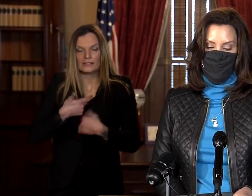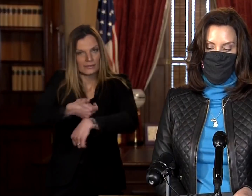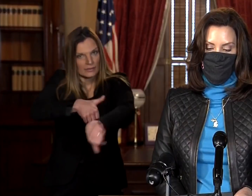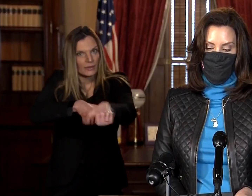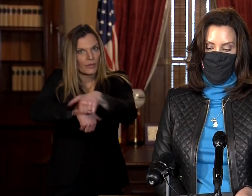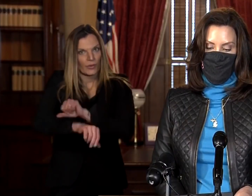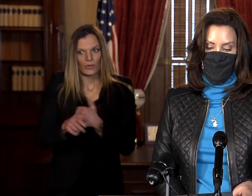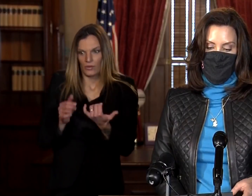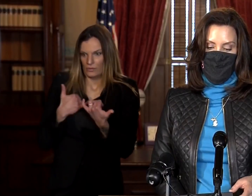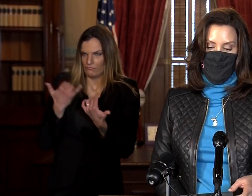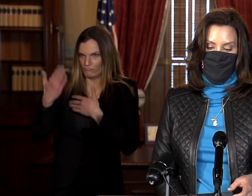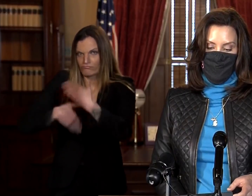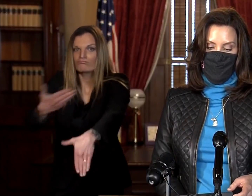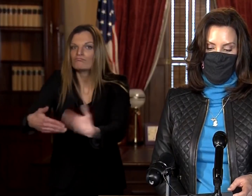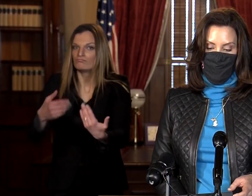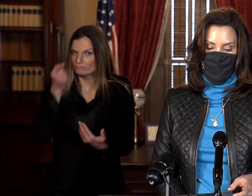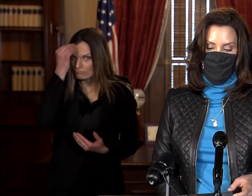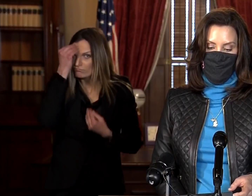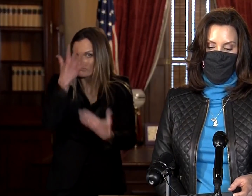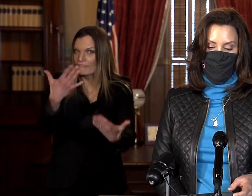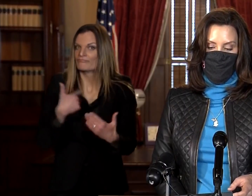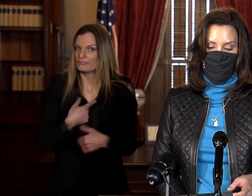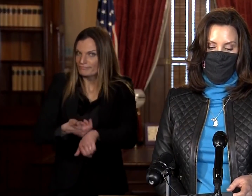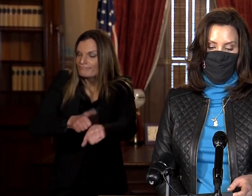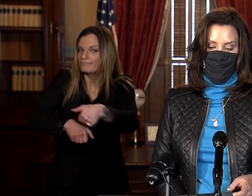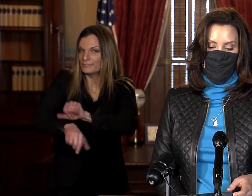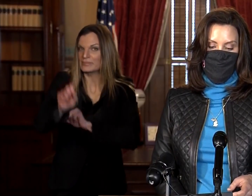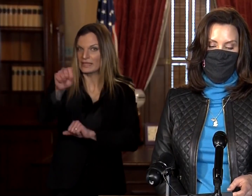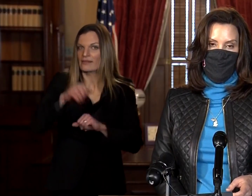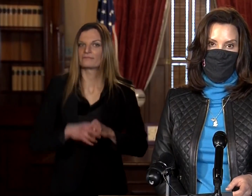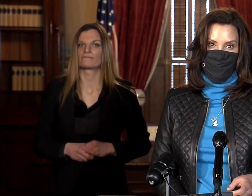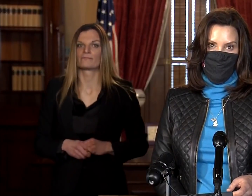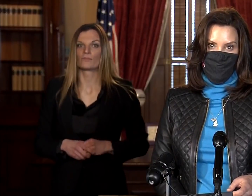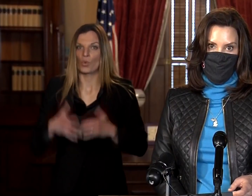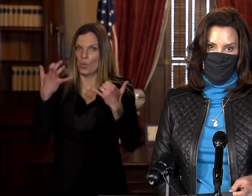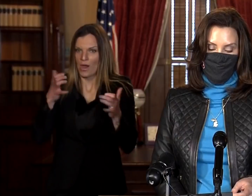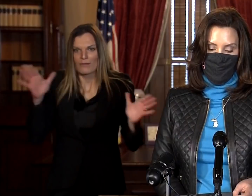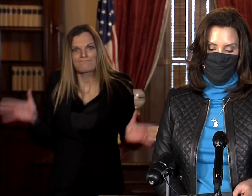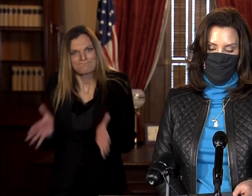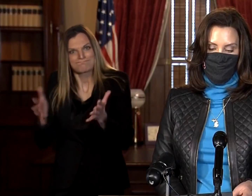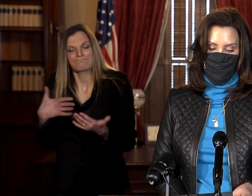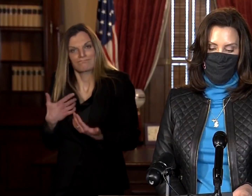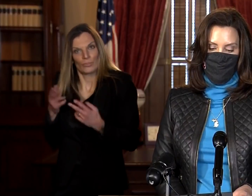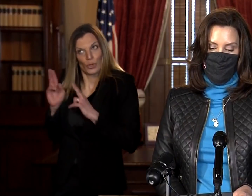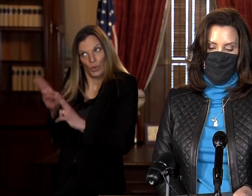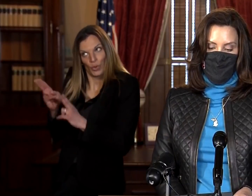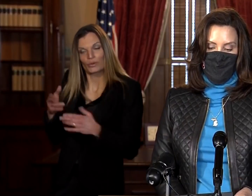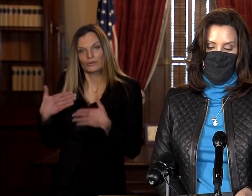available, and we will work tirelessly to implement any tirelessly to implement any remaining changes as soon as it remaining changes as soon as it can, in order to get benefits